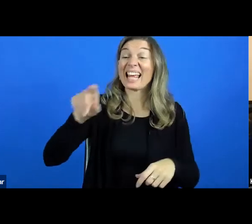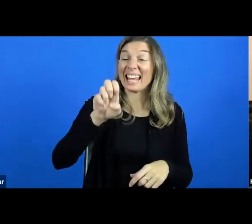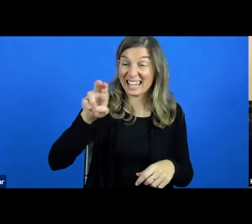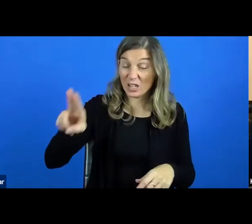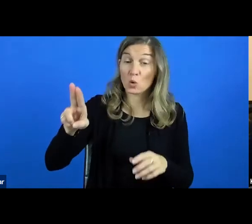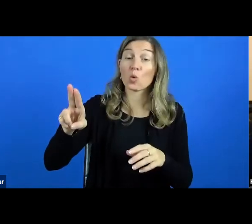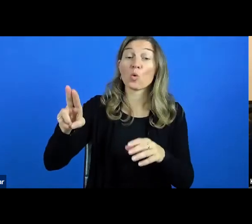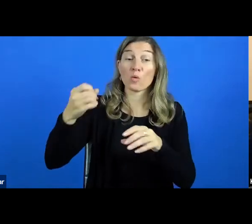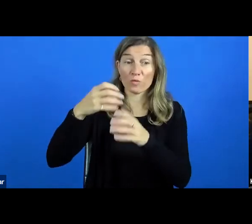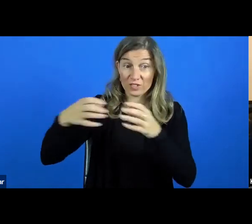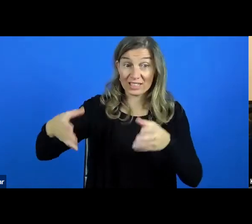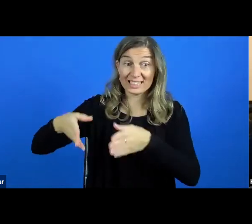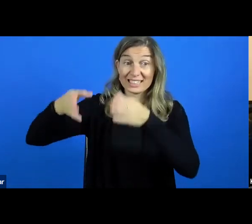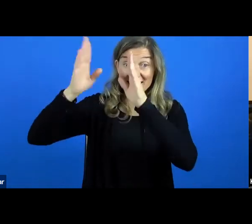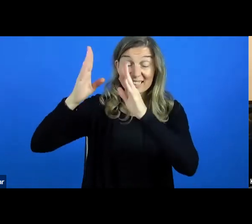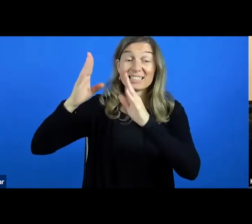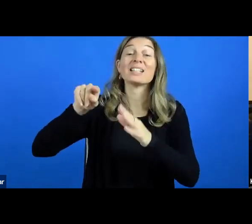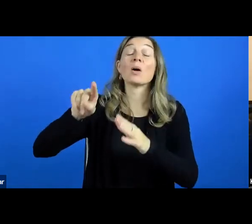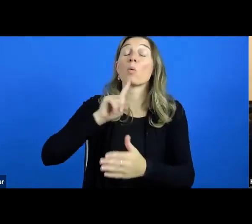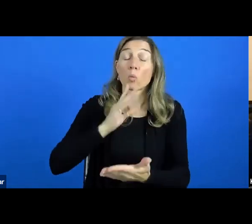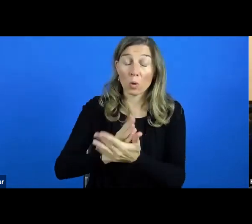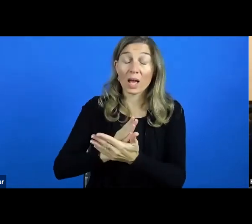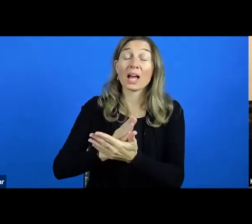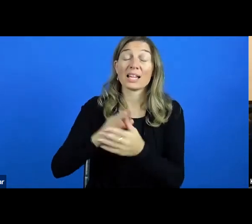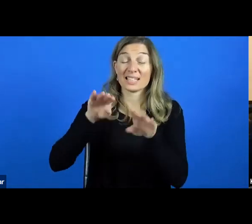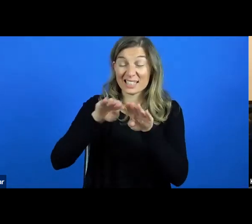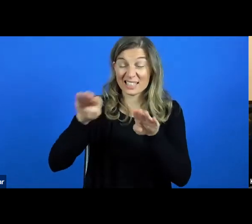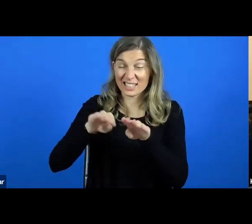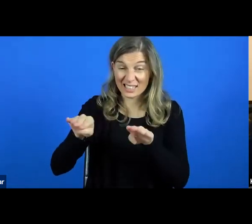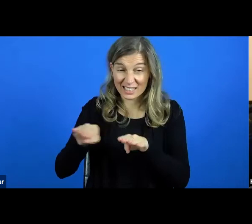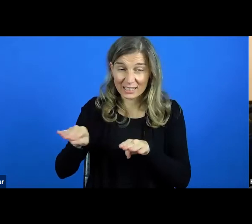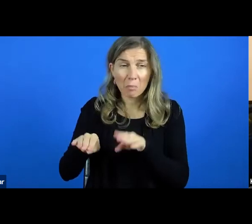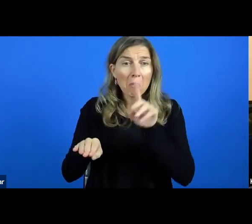they refused to take any actions towards the managing authorities